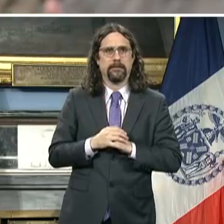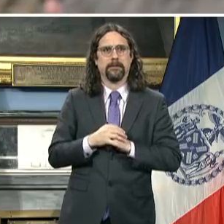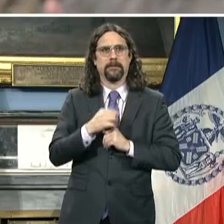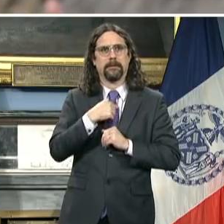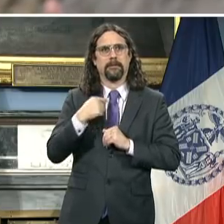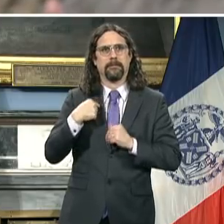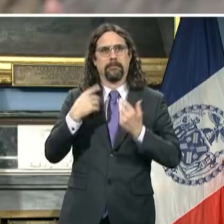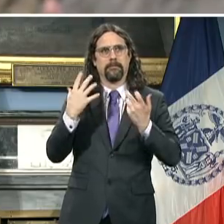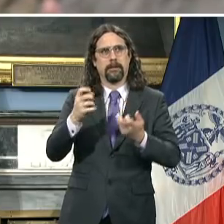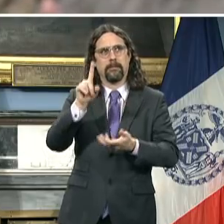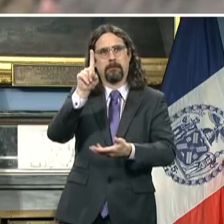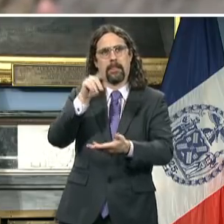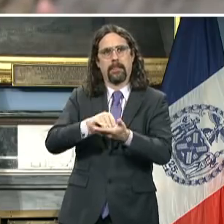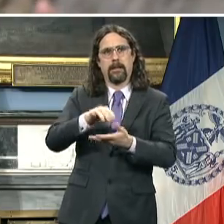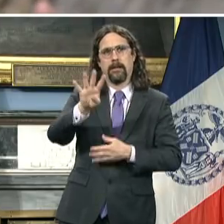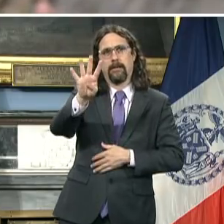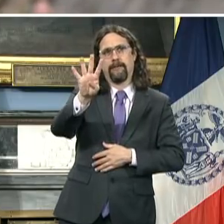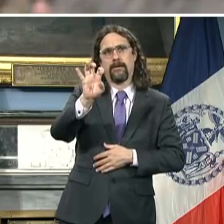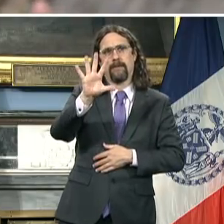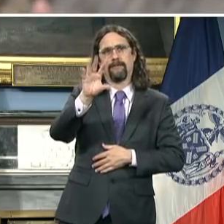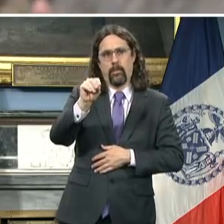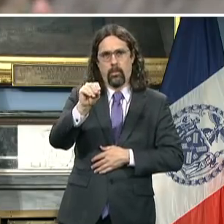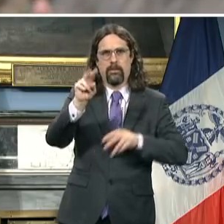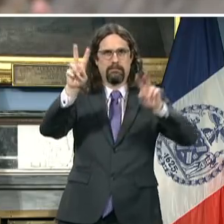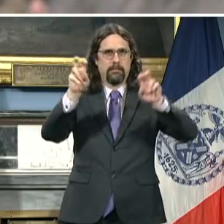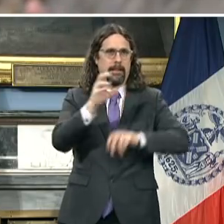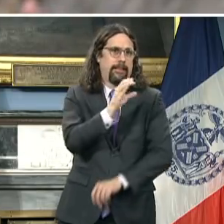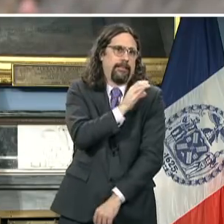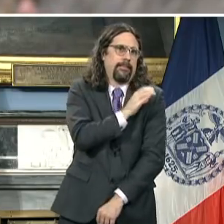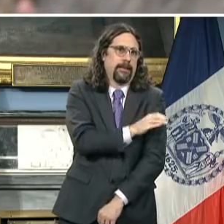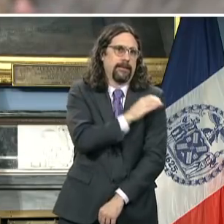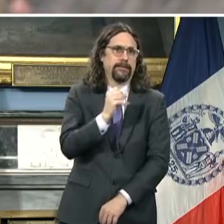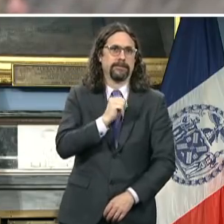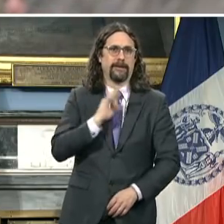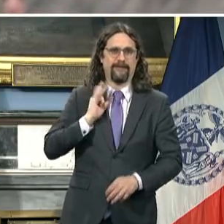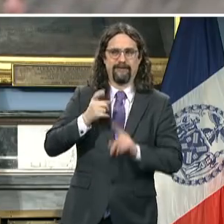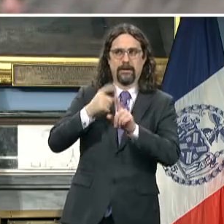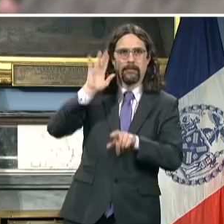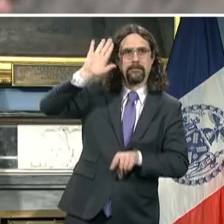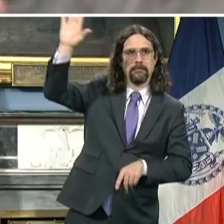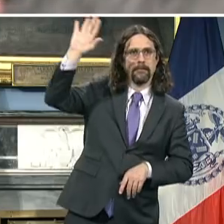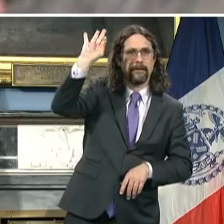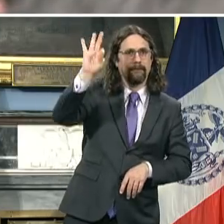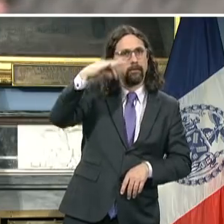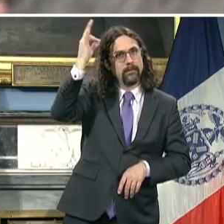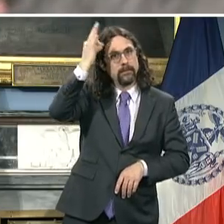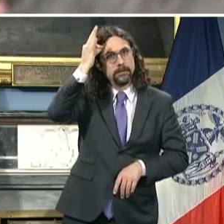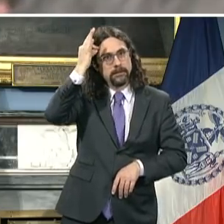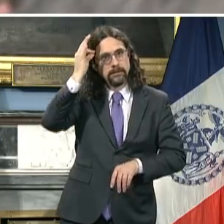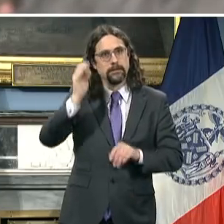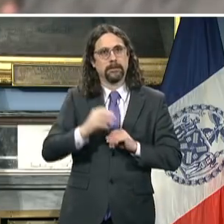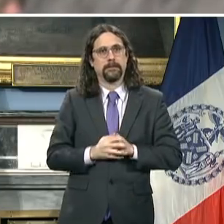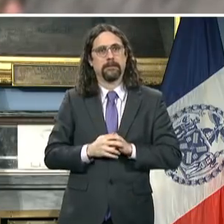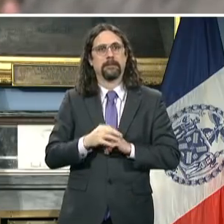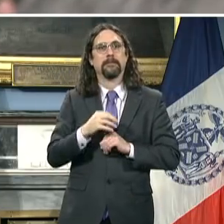HOSPITALS, AGAIN, IS 1,450 CLINICAL STAF.F THTA'SW HAT I'VE